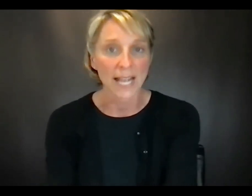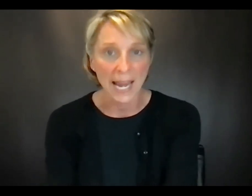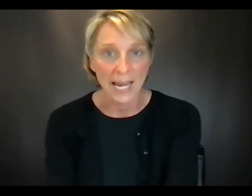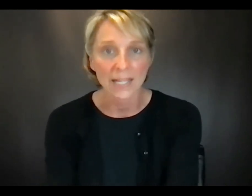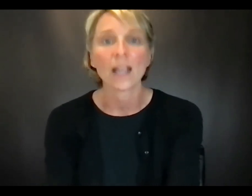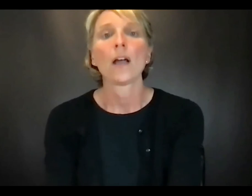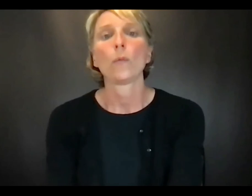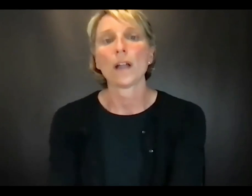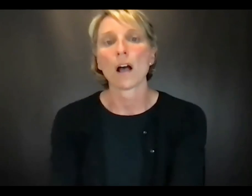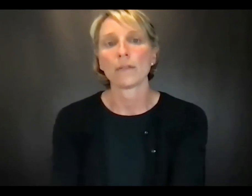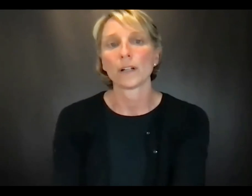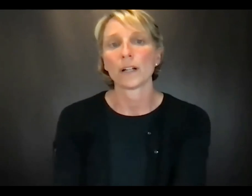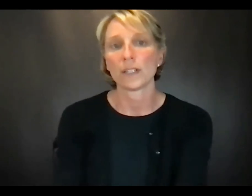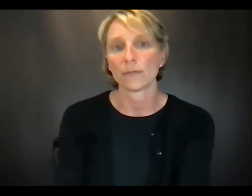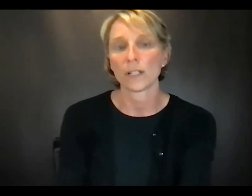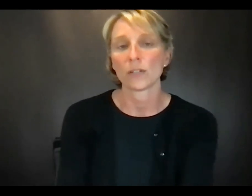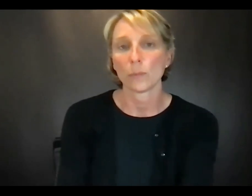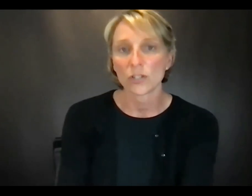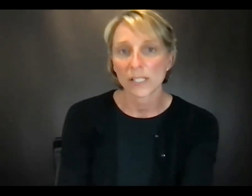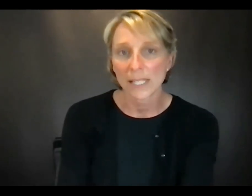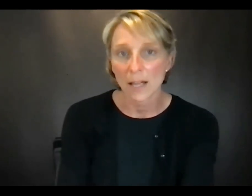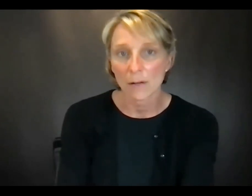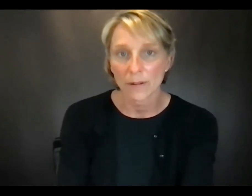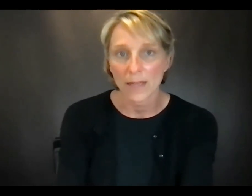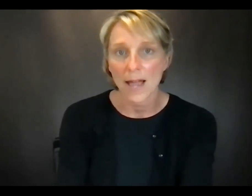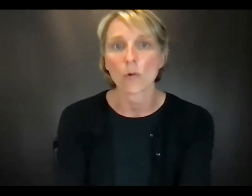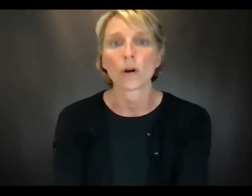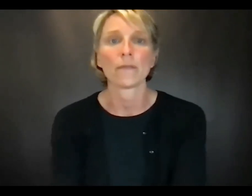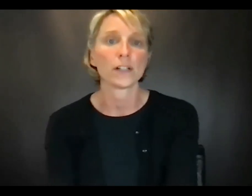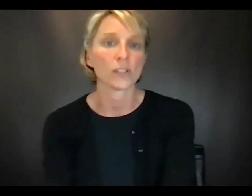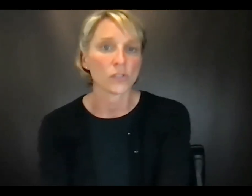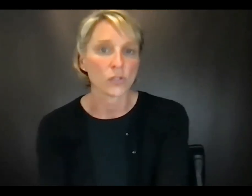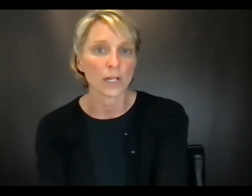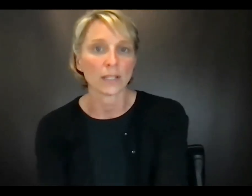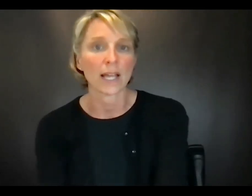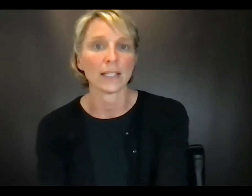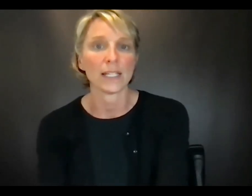aid, we offer a different tuition scale for that, or if there's a student that needs